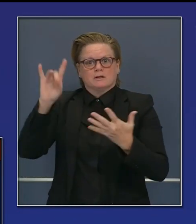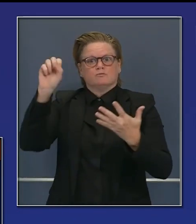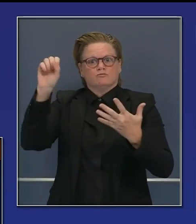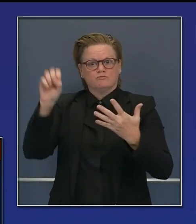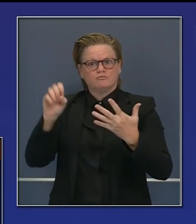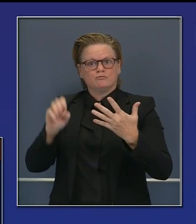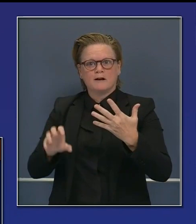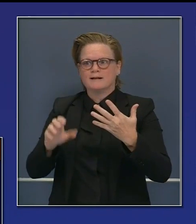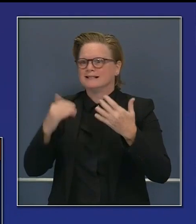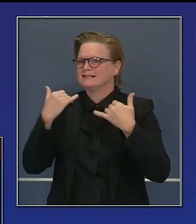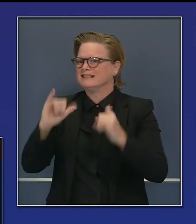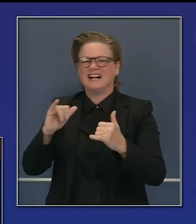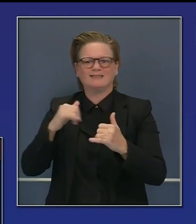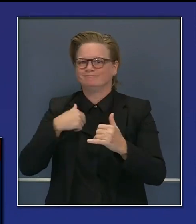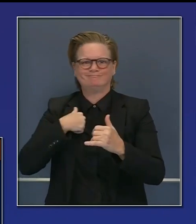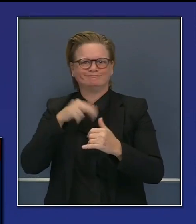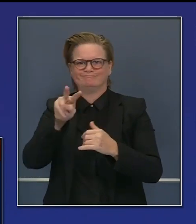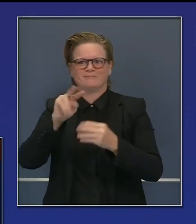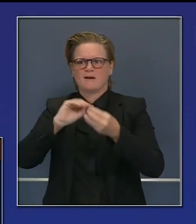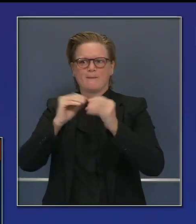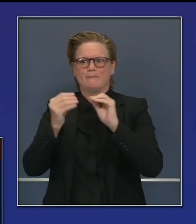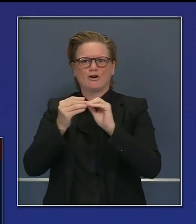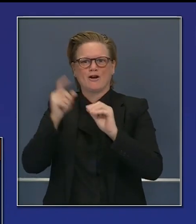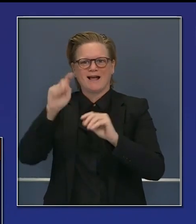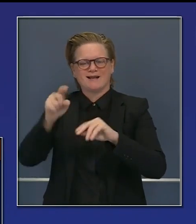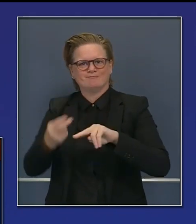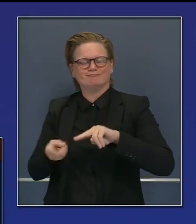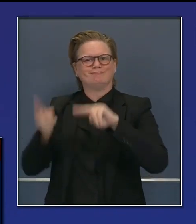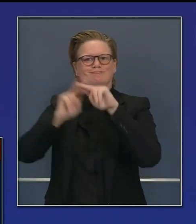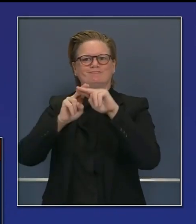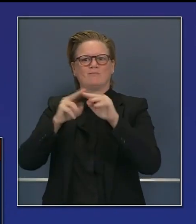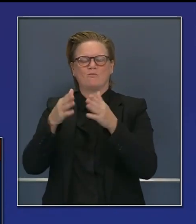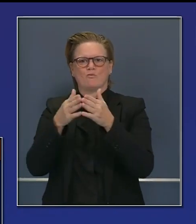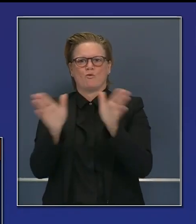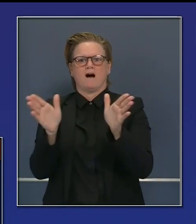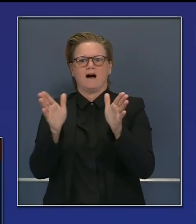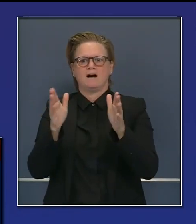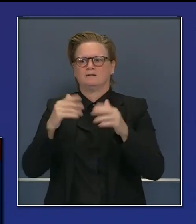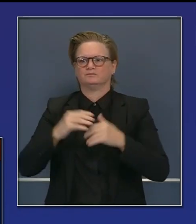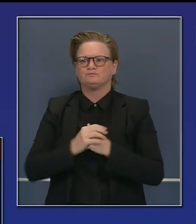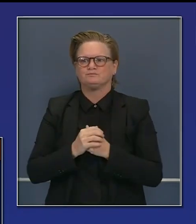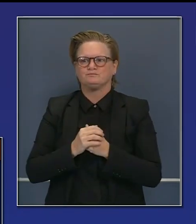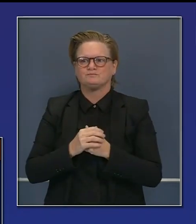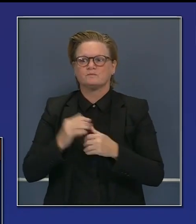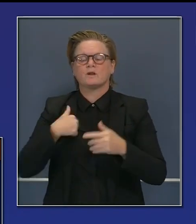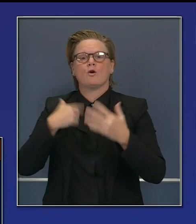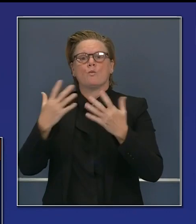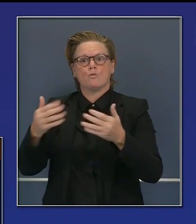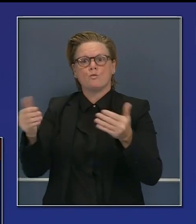THE COURSE OF THE LAST NUMBER OF WEEKS BUT DOING IT IN A MUCH MORE BROAD AND COMPREHENSIVE WAY TODAY.